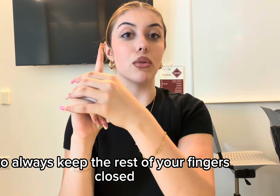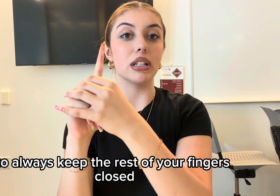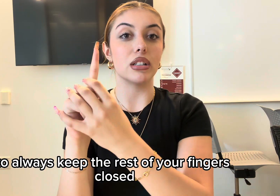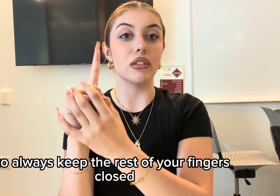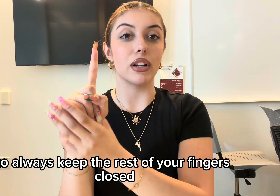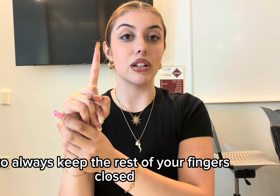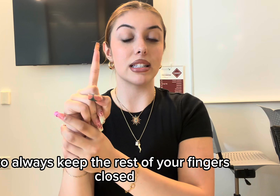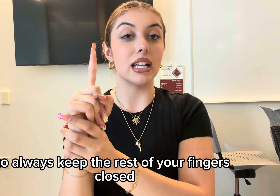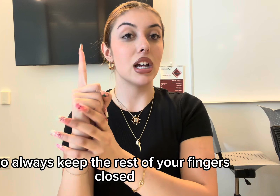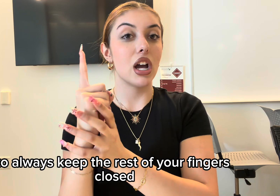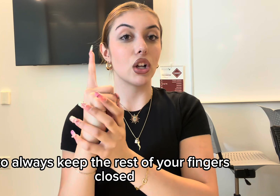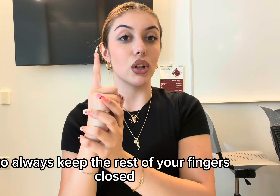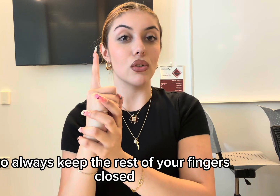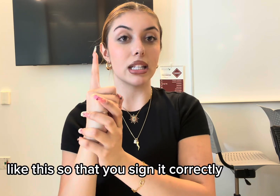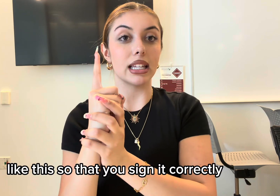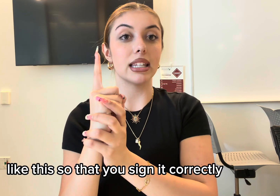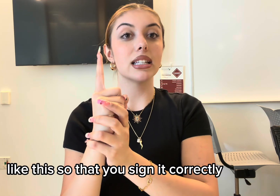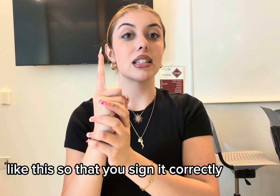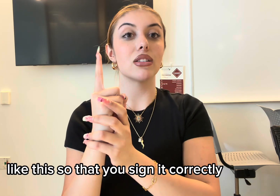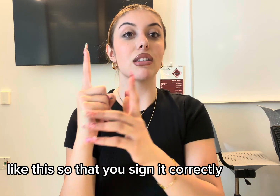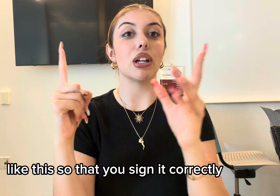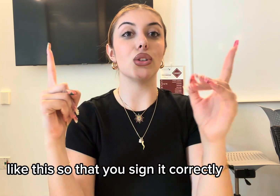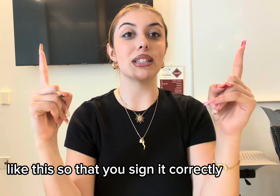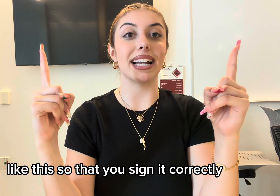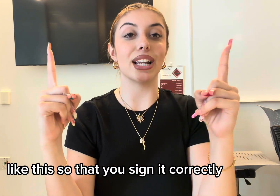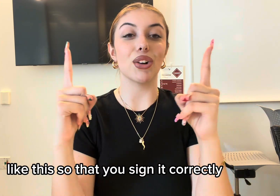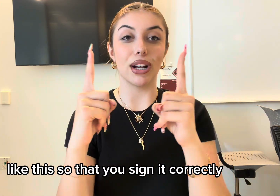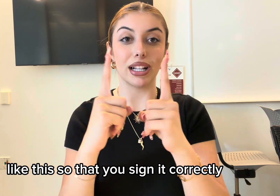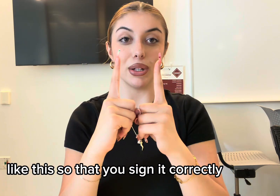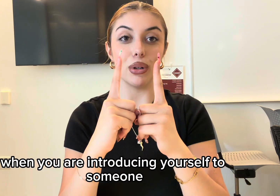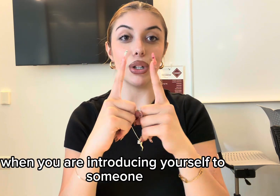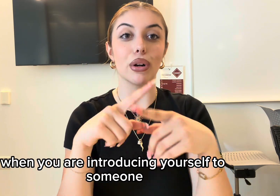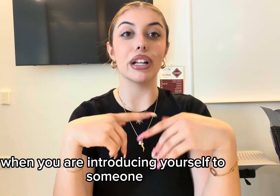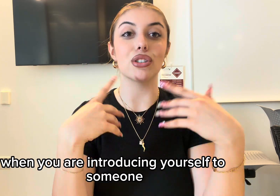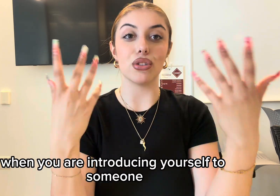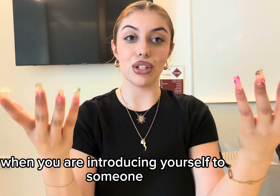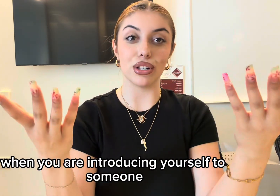the rest of your fingers closed like this so that you sign it correctly when you are introducing